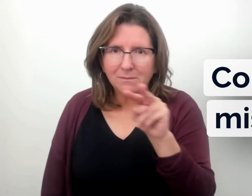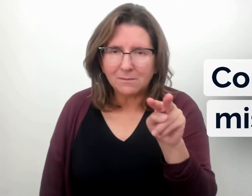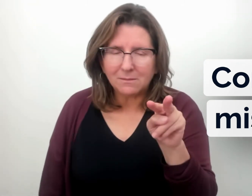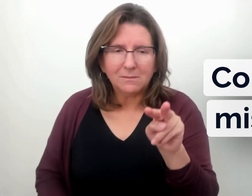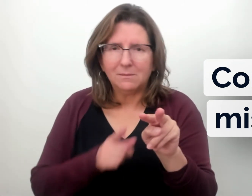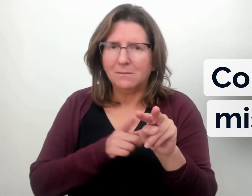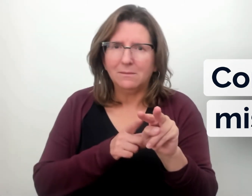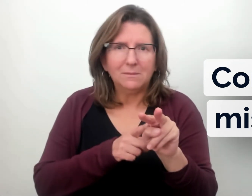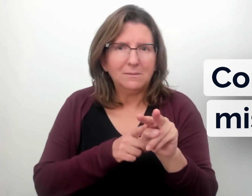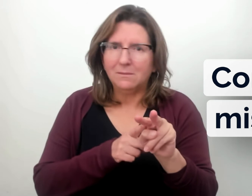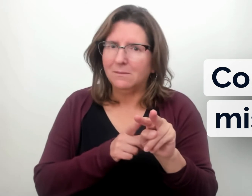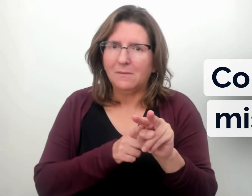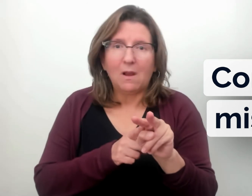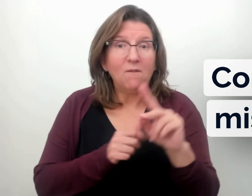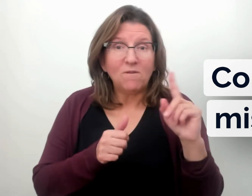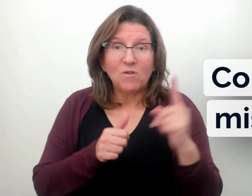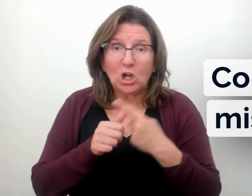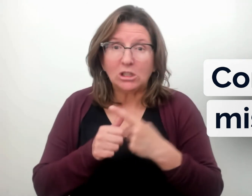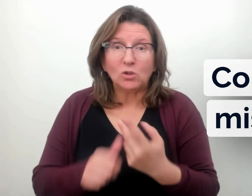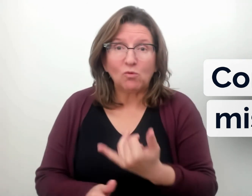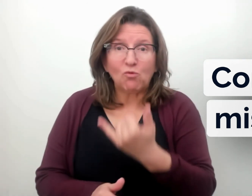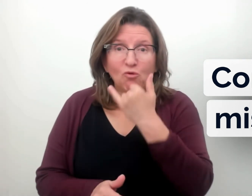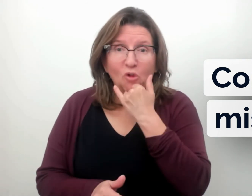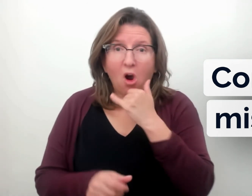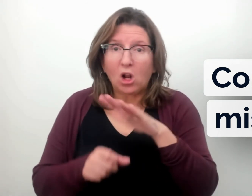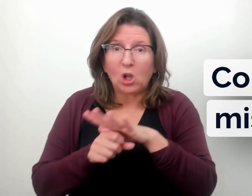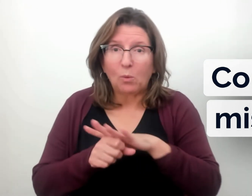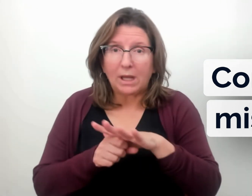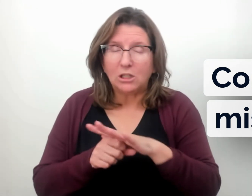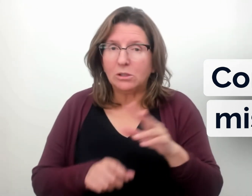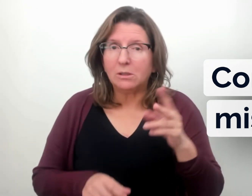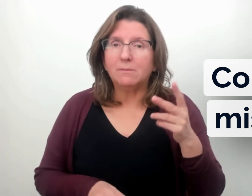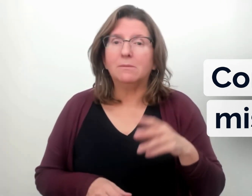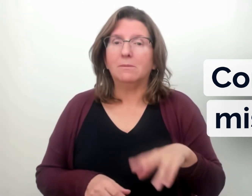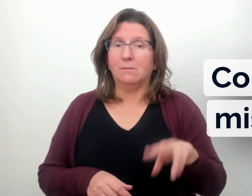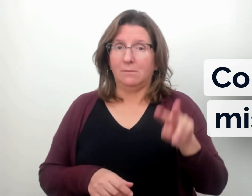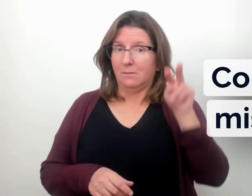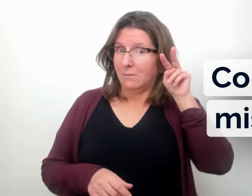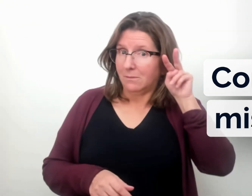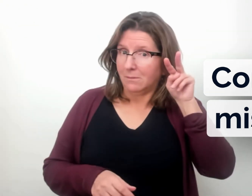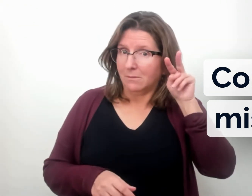That's not a sign. It's in the wrong location for LOOK or SEE.